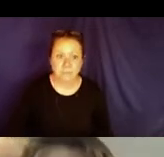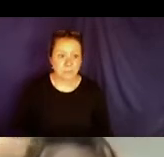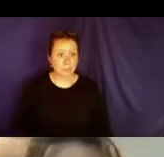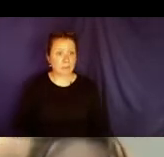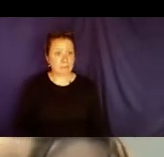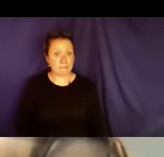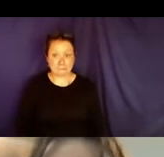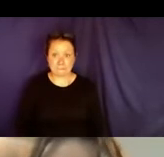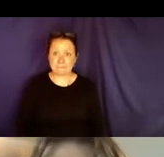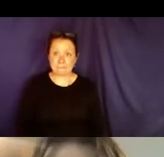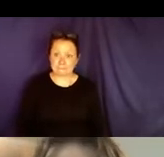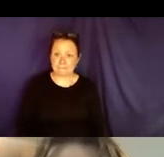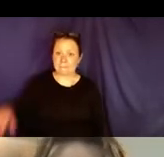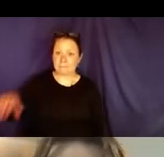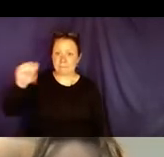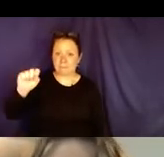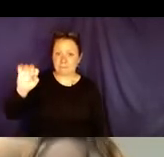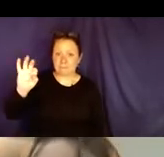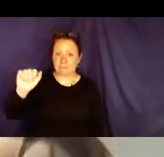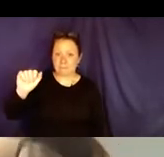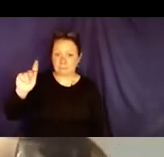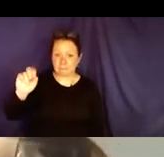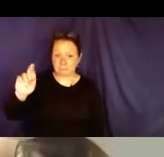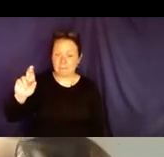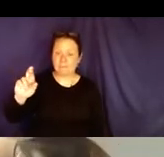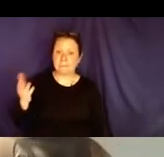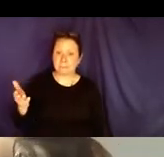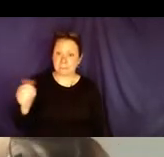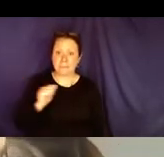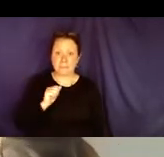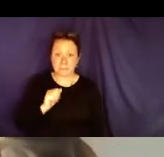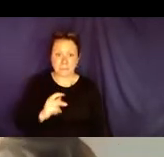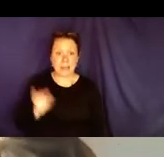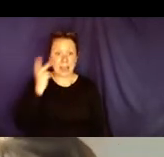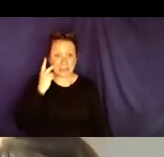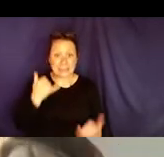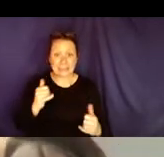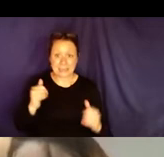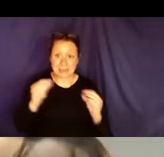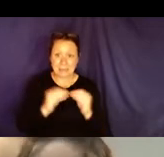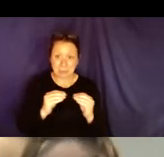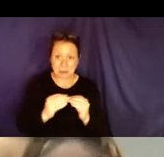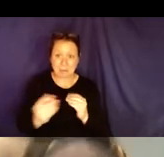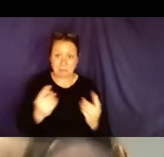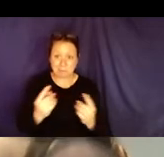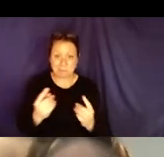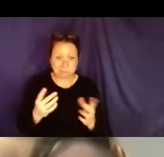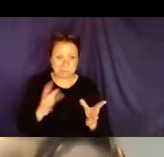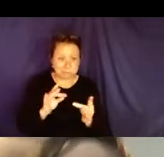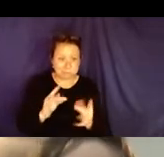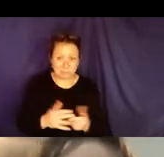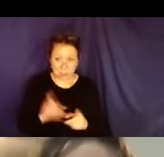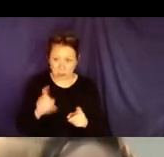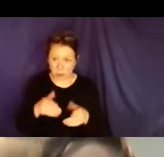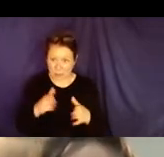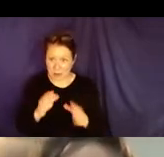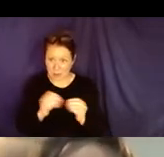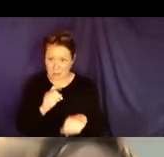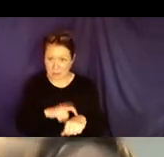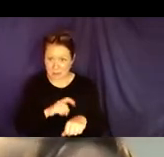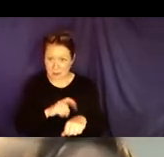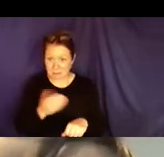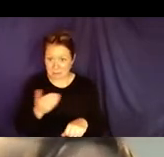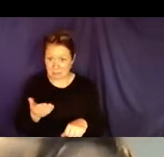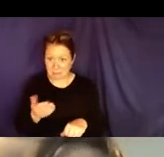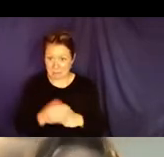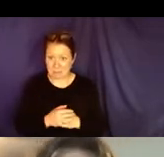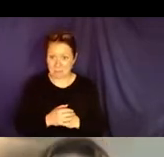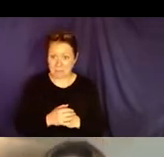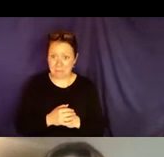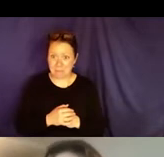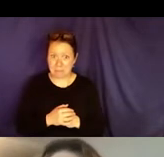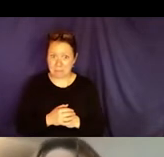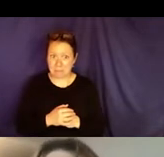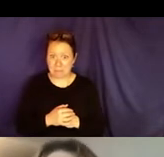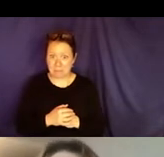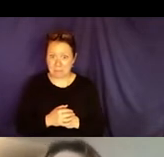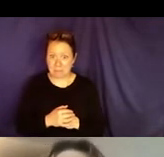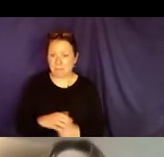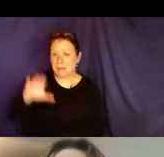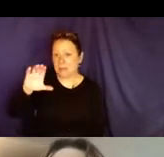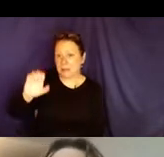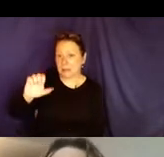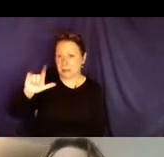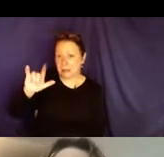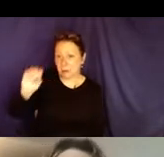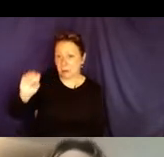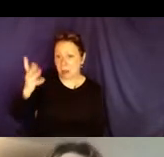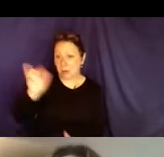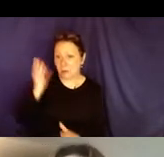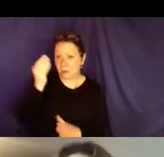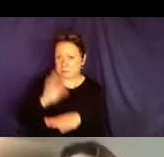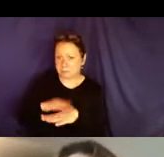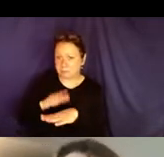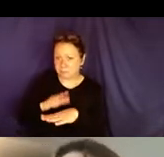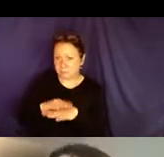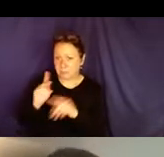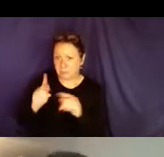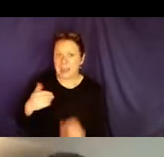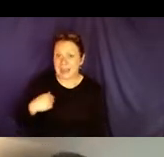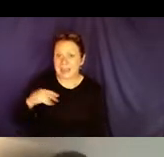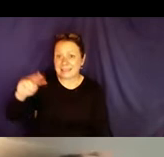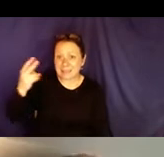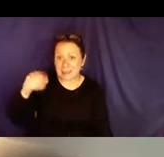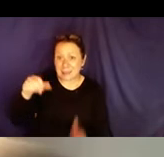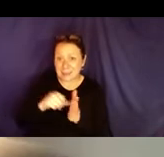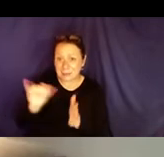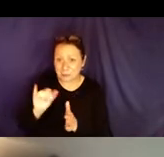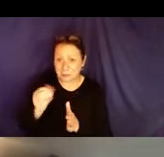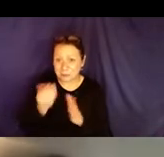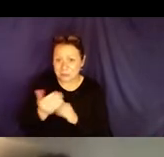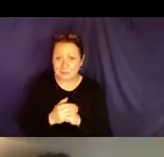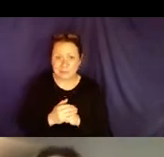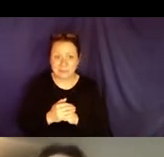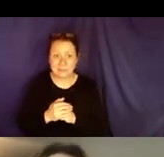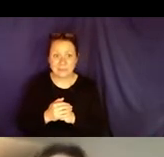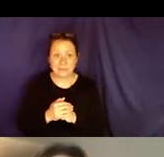OK. Thank you.